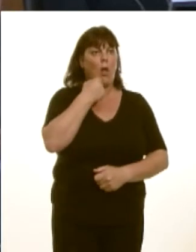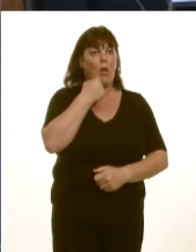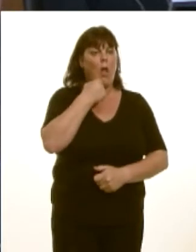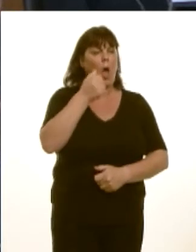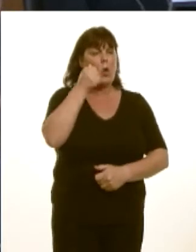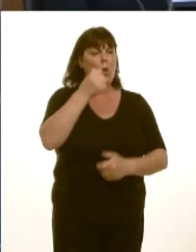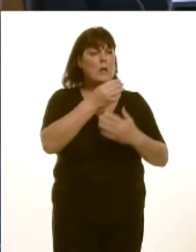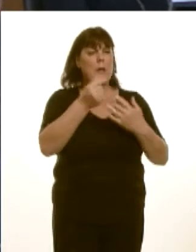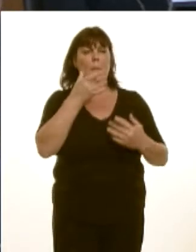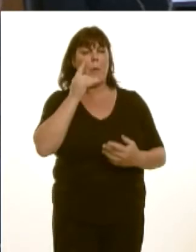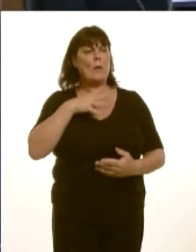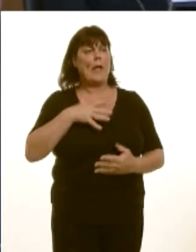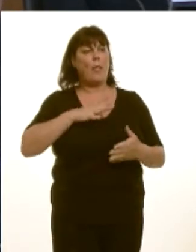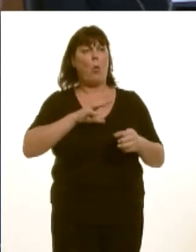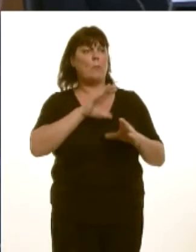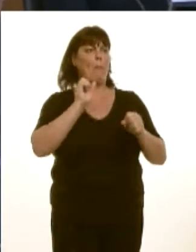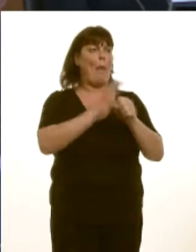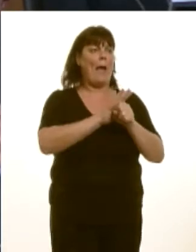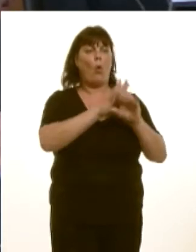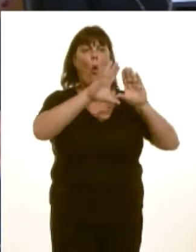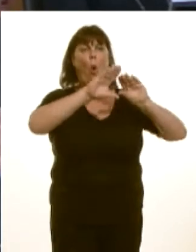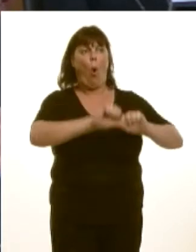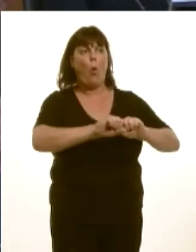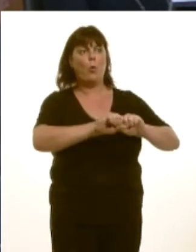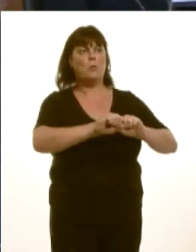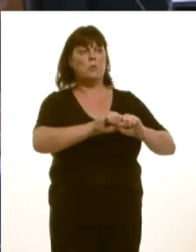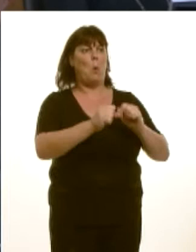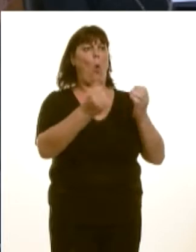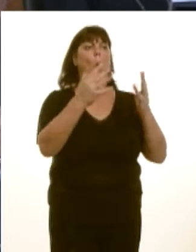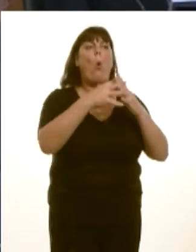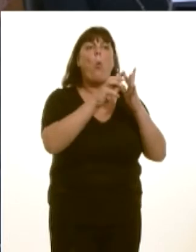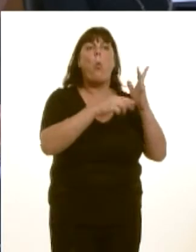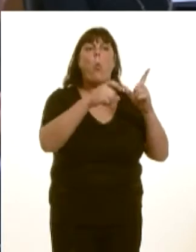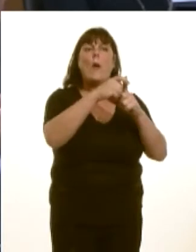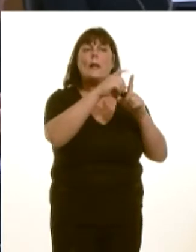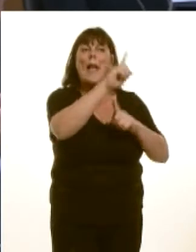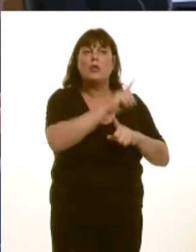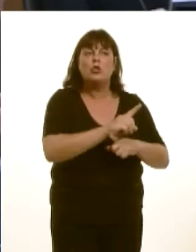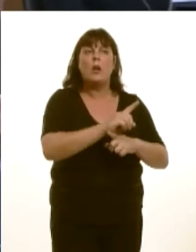others who would argue for a complete moratorium in terms of opencast mining, and they all have their arguments; I understand that.